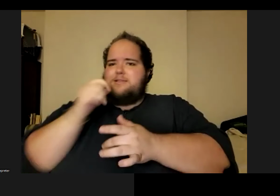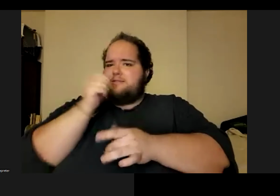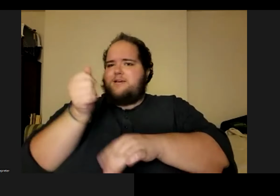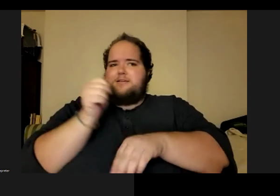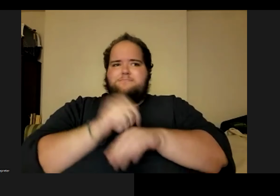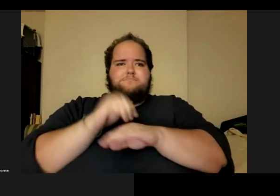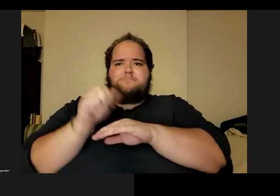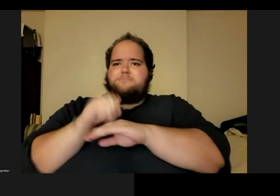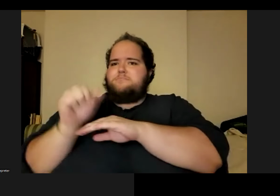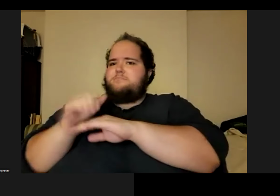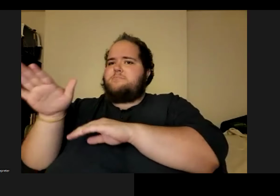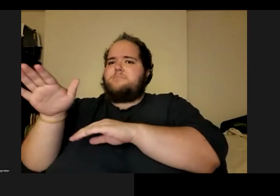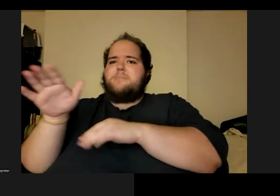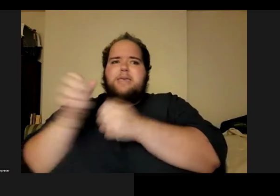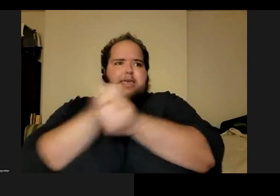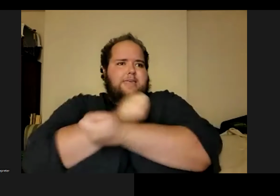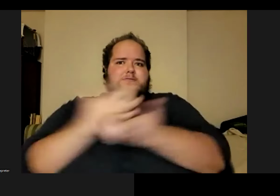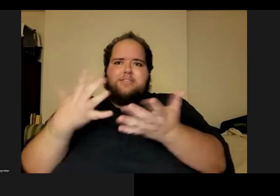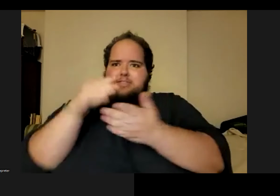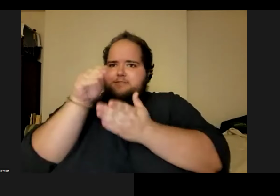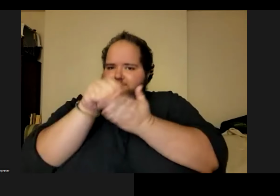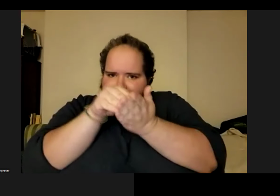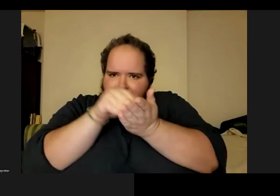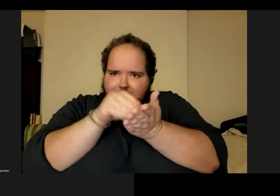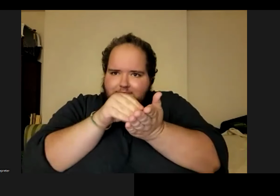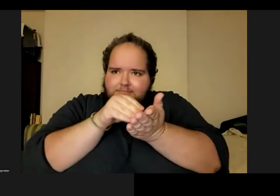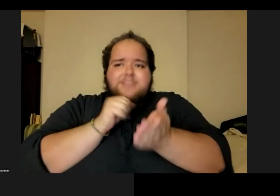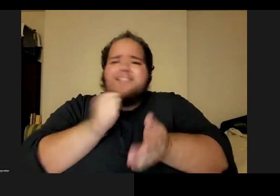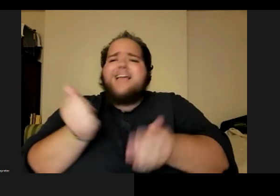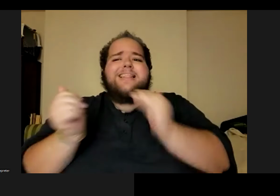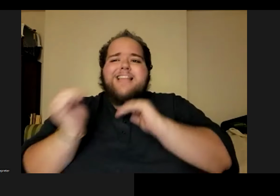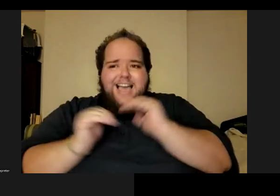every single thing like we're not lying, we're just giving them the